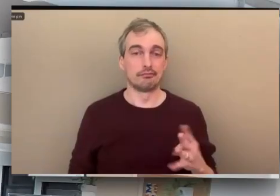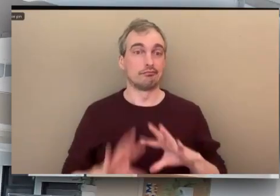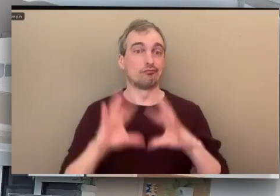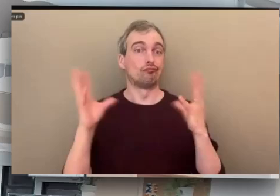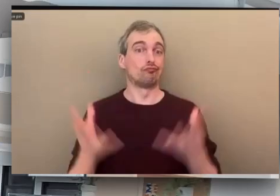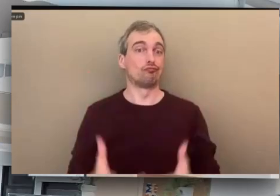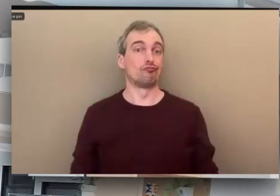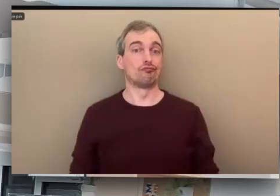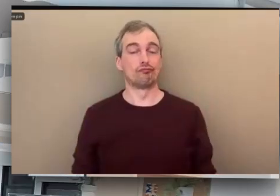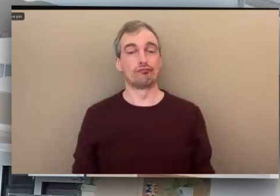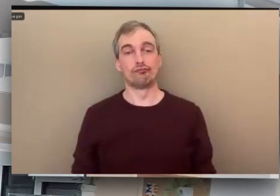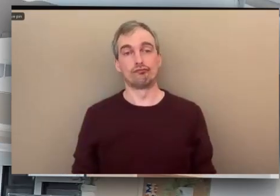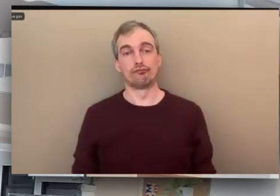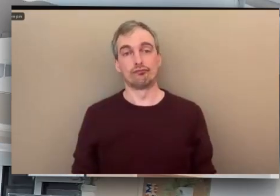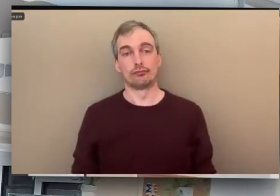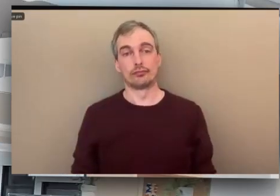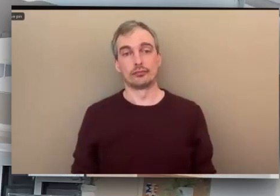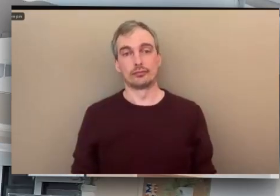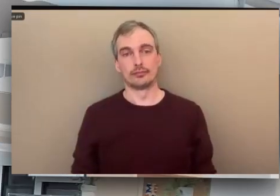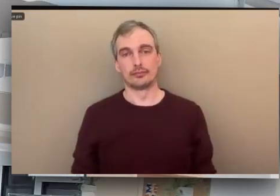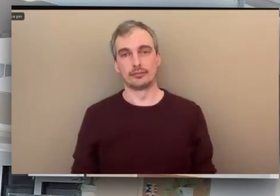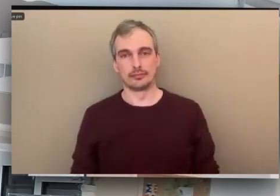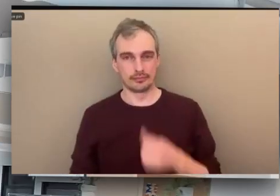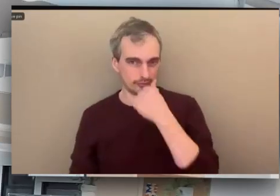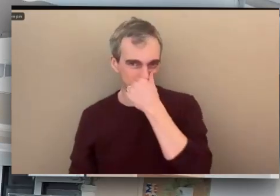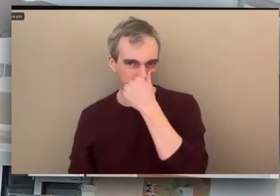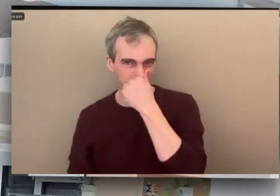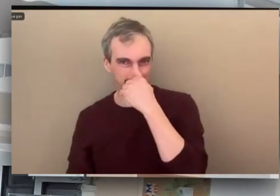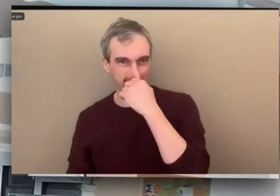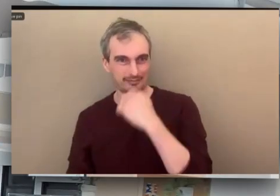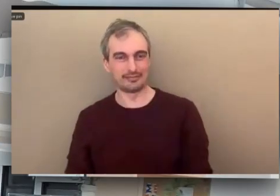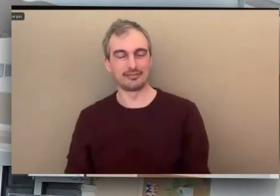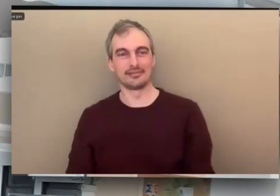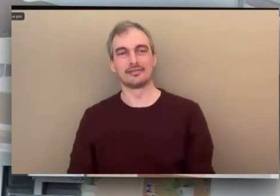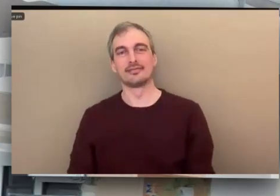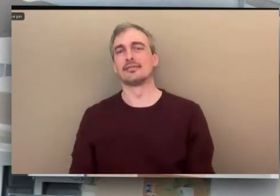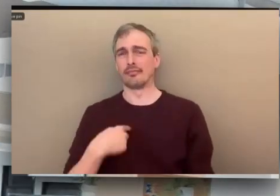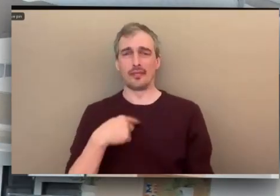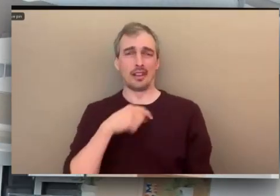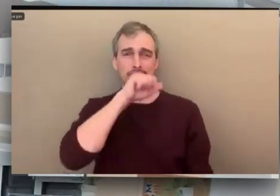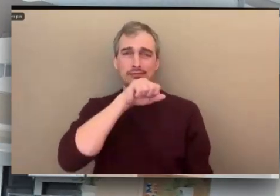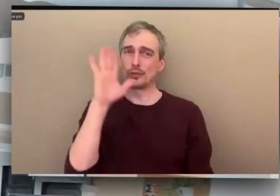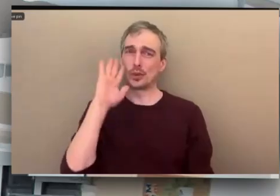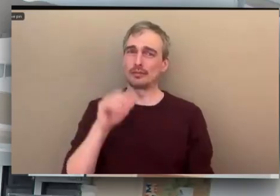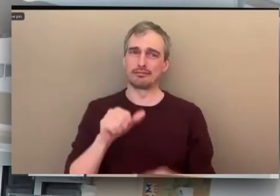I would love to continue this conversation for hours. There are so many great questions online. I know there are a ton of questions in here.